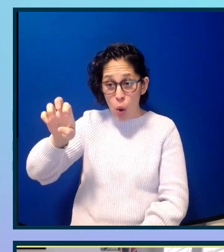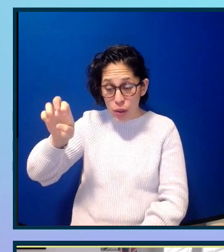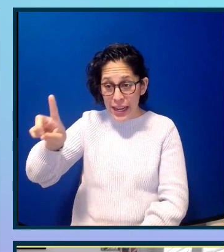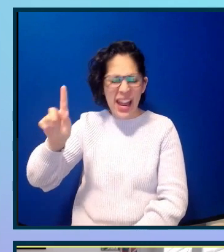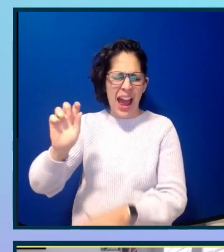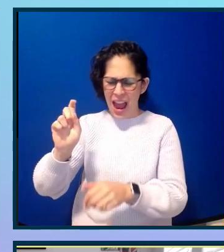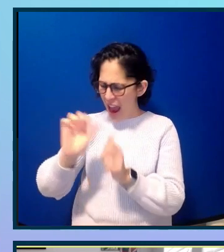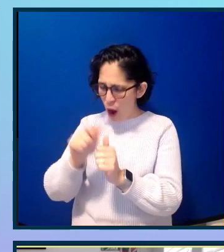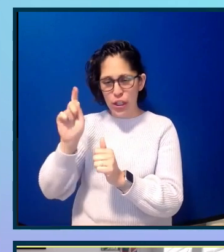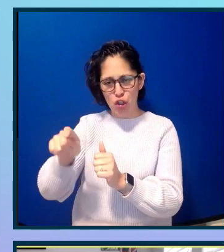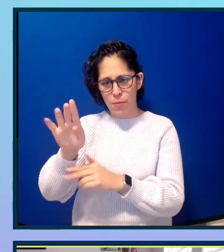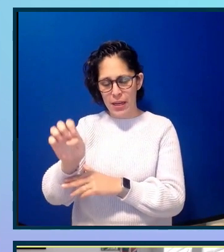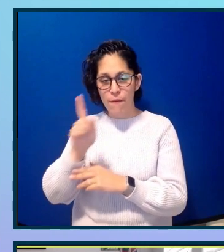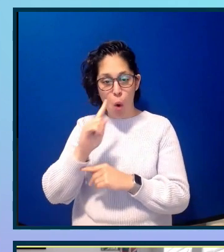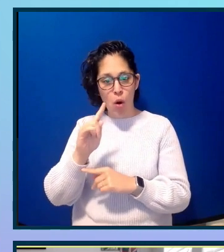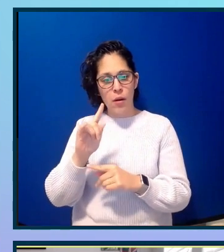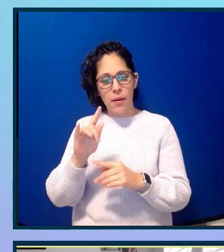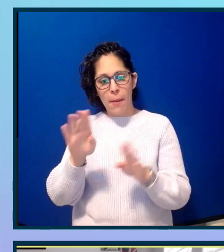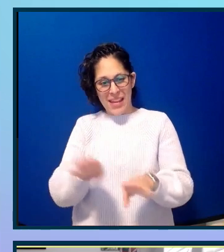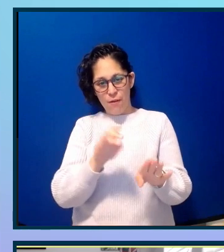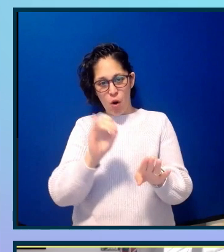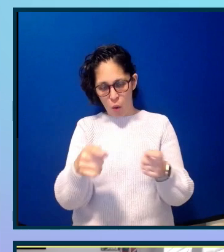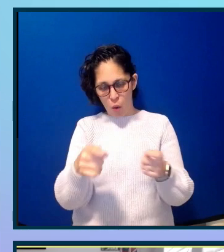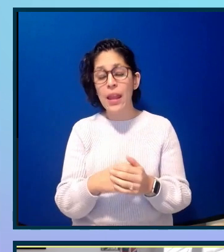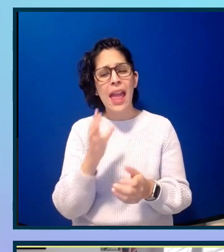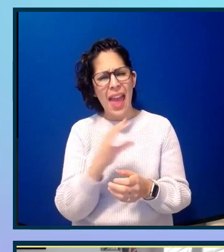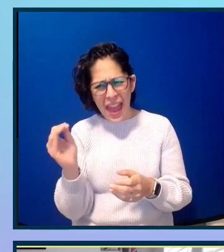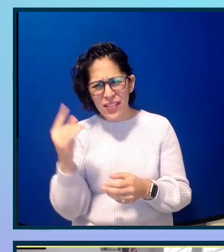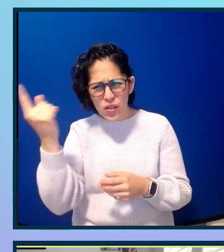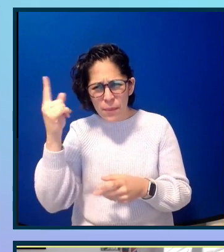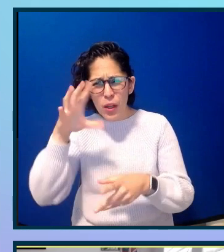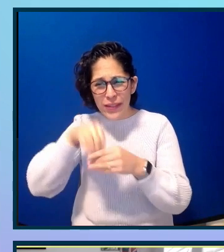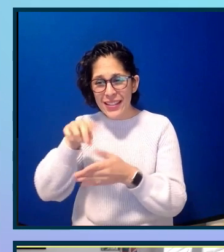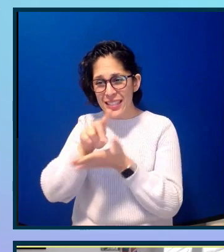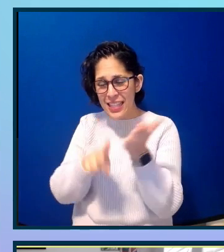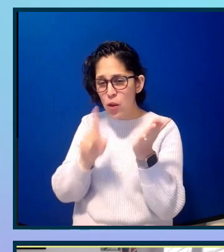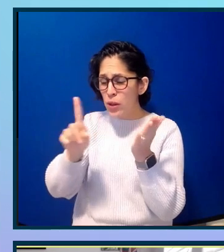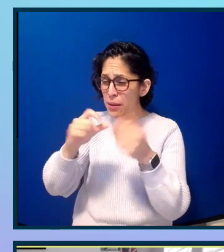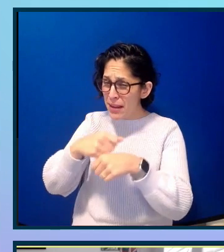for the behaviors of those controls. And that there (audio skips) in the design that really makes it clear how to use it.